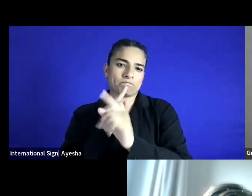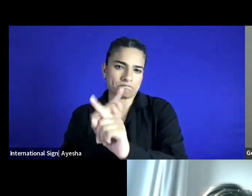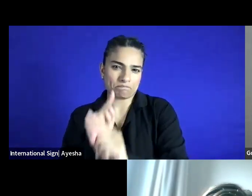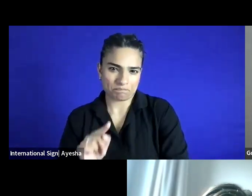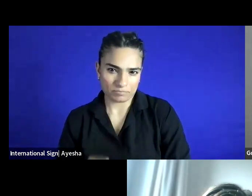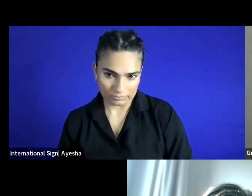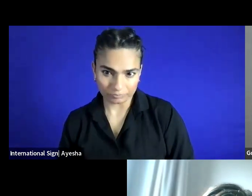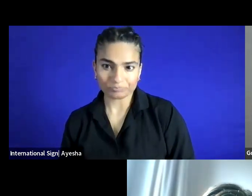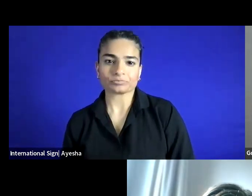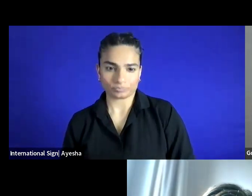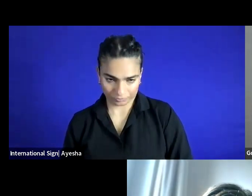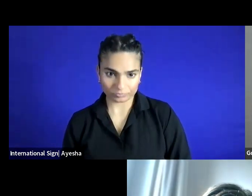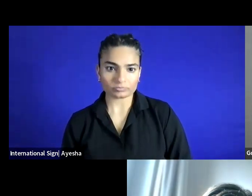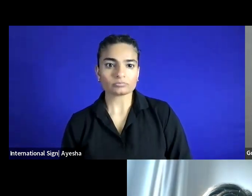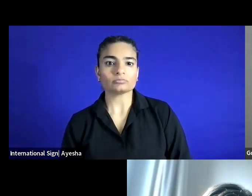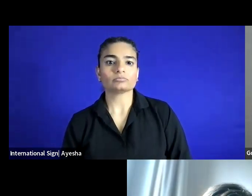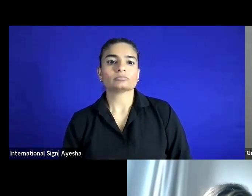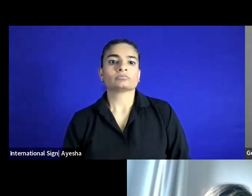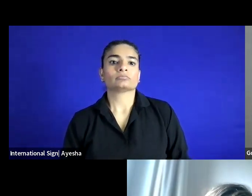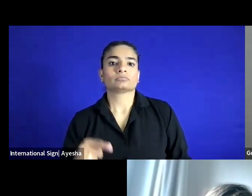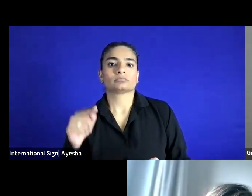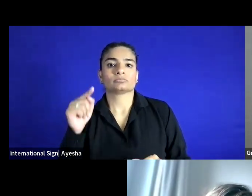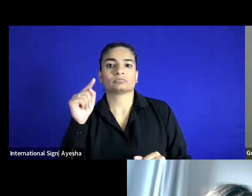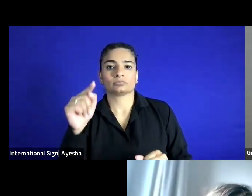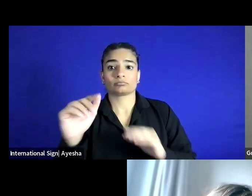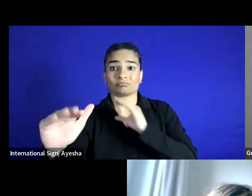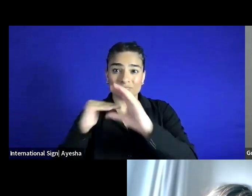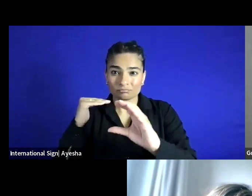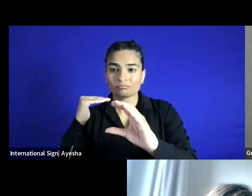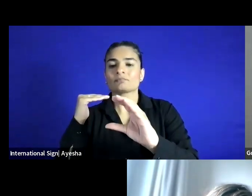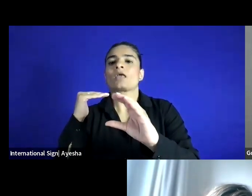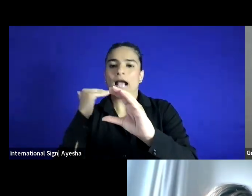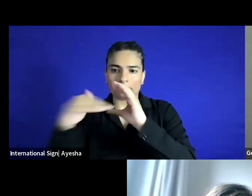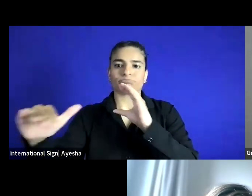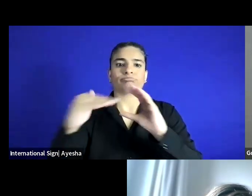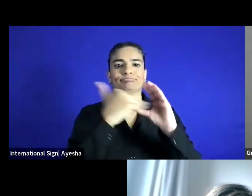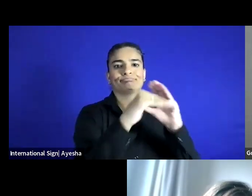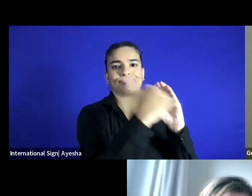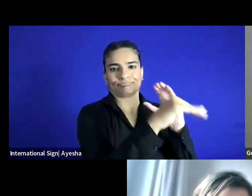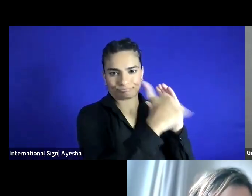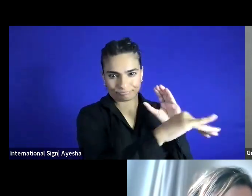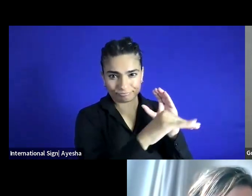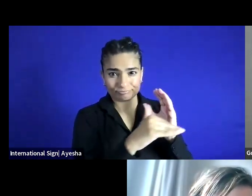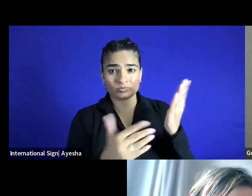with whether you've registered and you need a refund on your registration. Etc.. So,